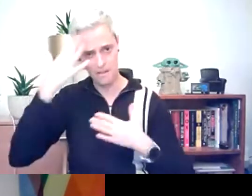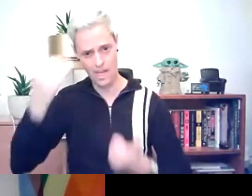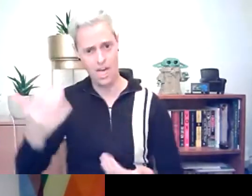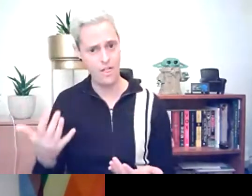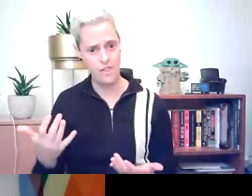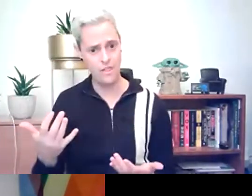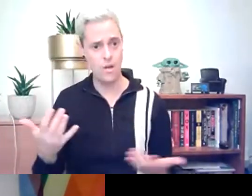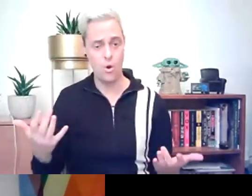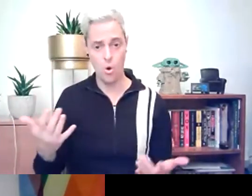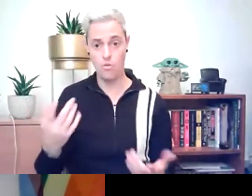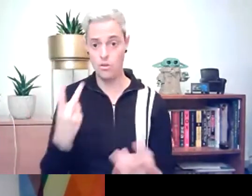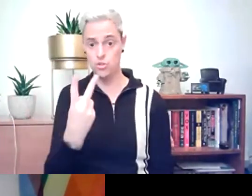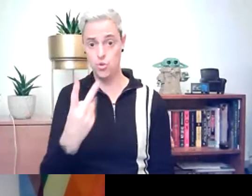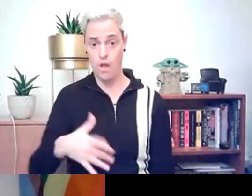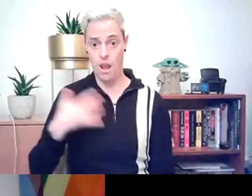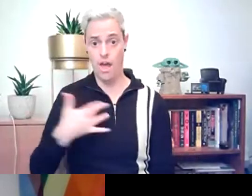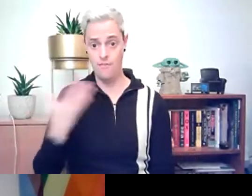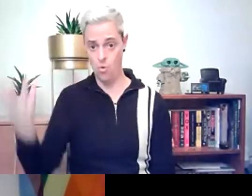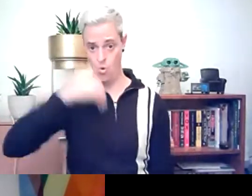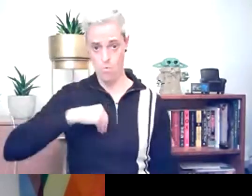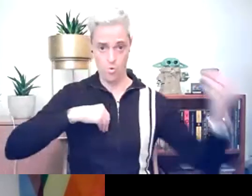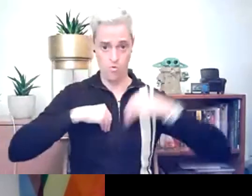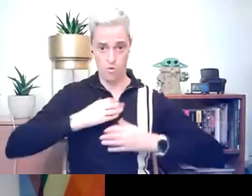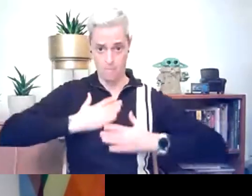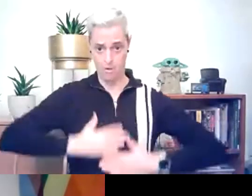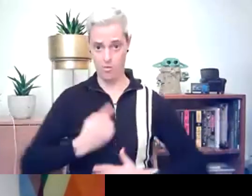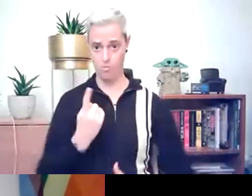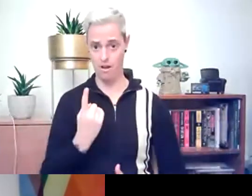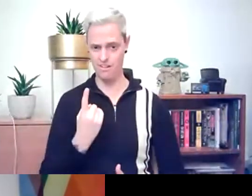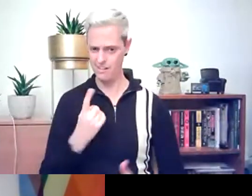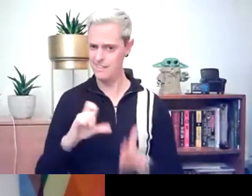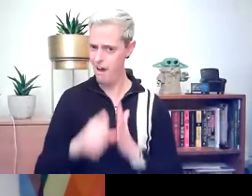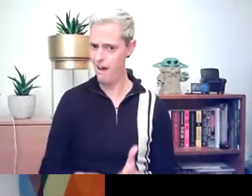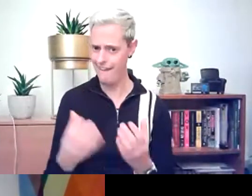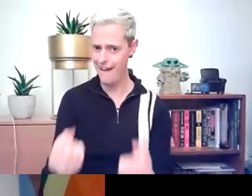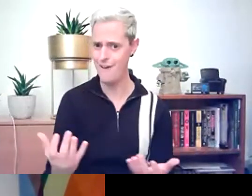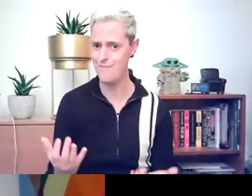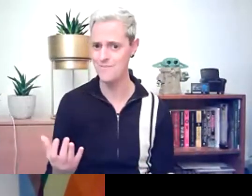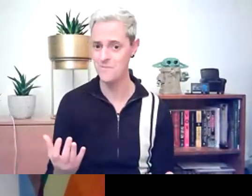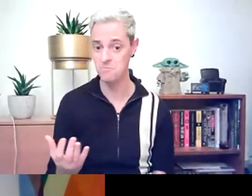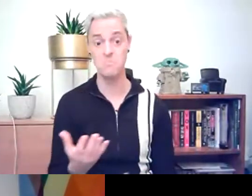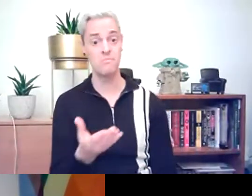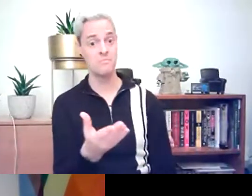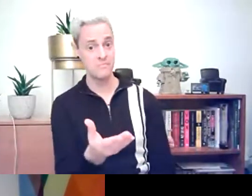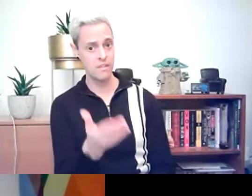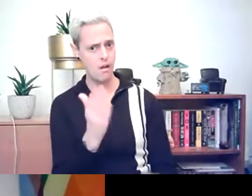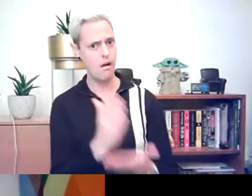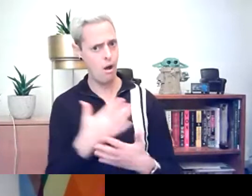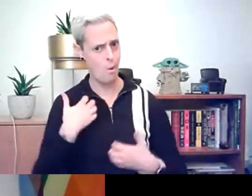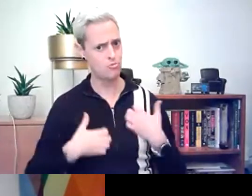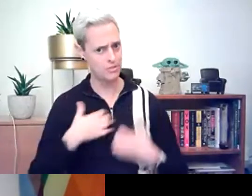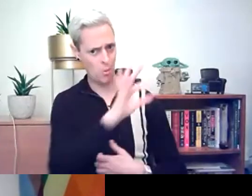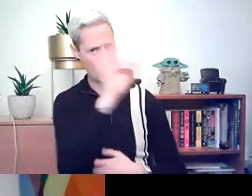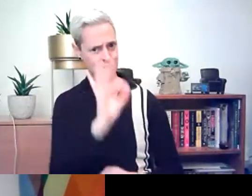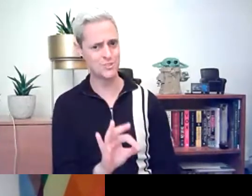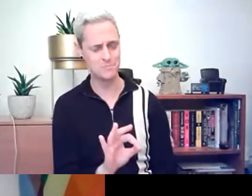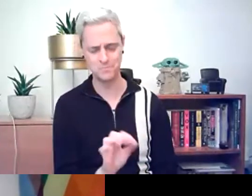18:44:39 an interesting such good question. It's actually, it's really hard to comment